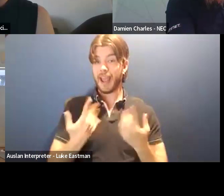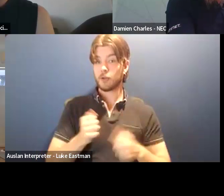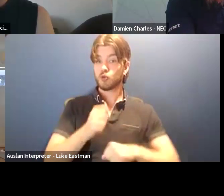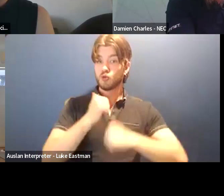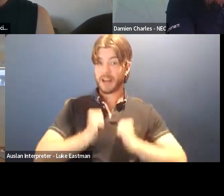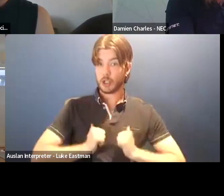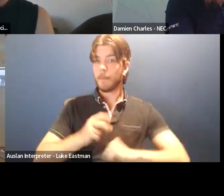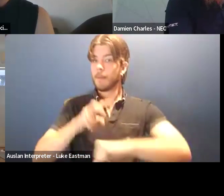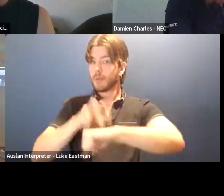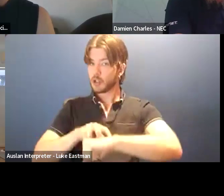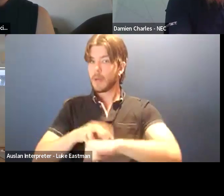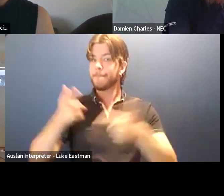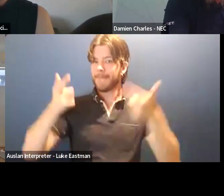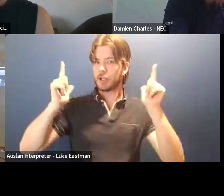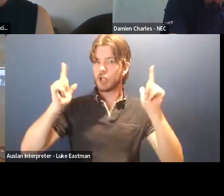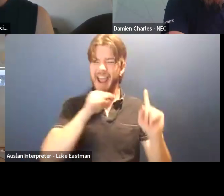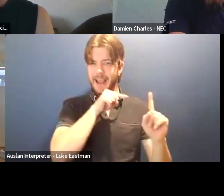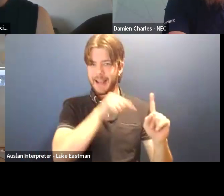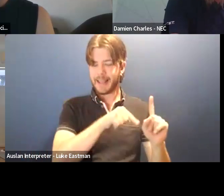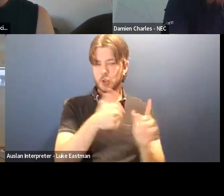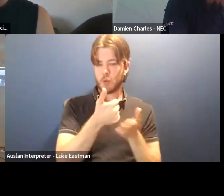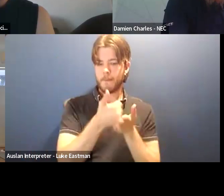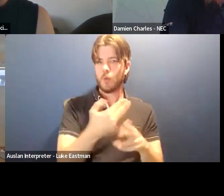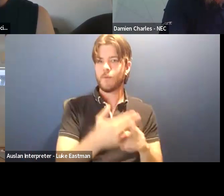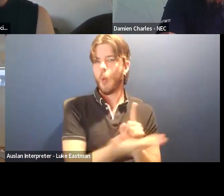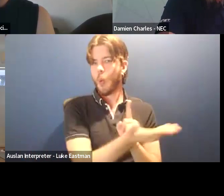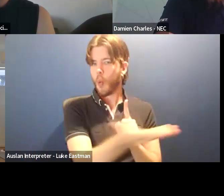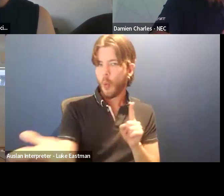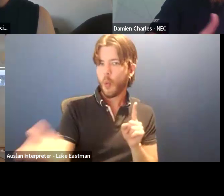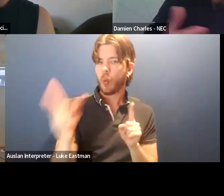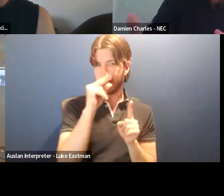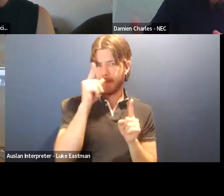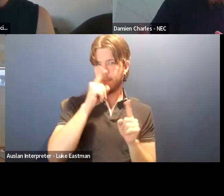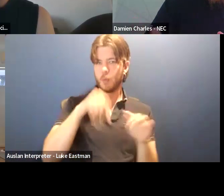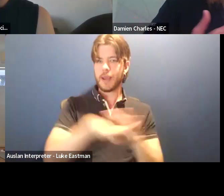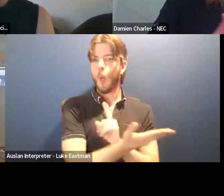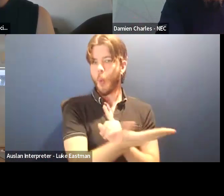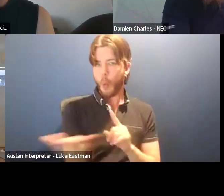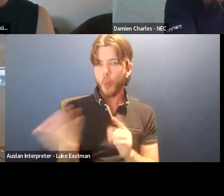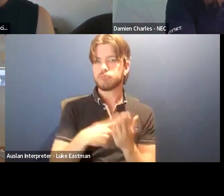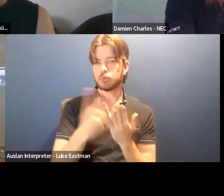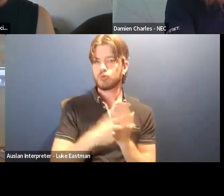supports and is there for all of our young people in all of our various